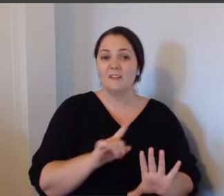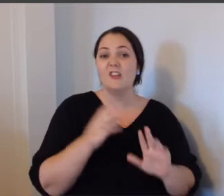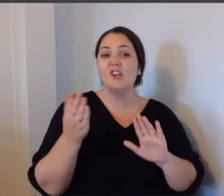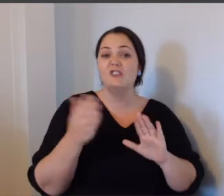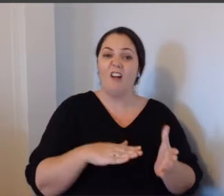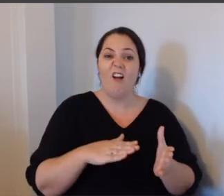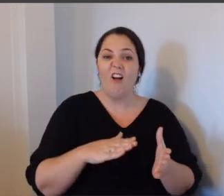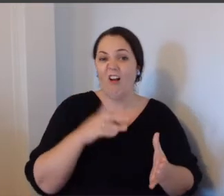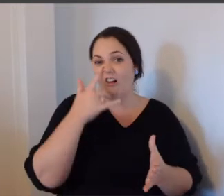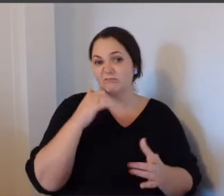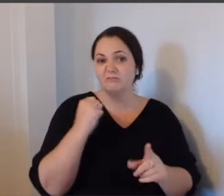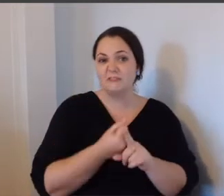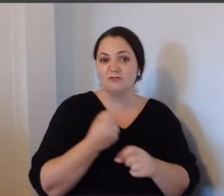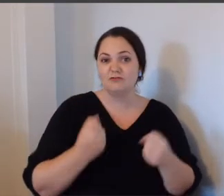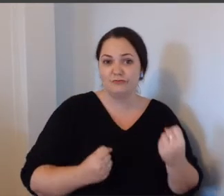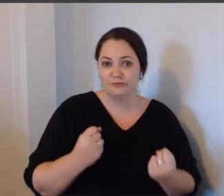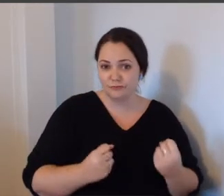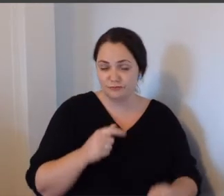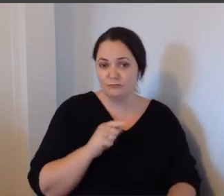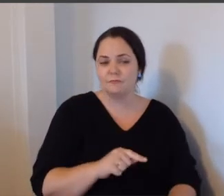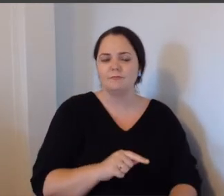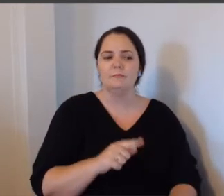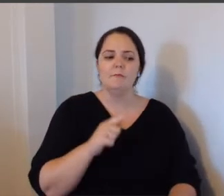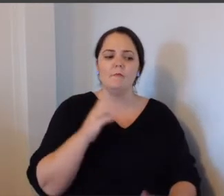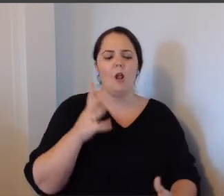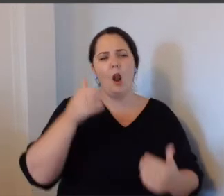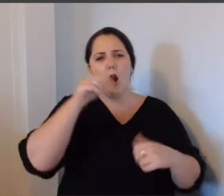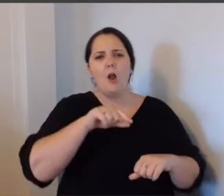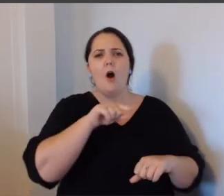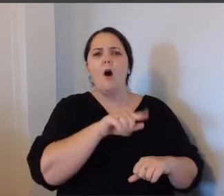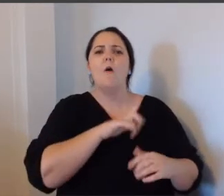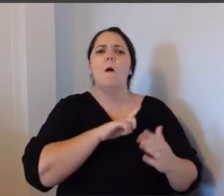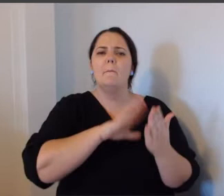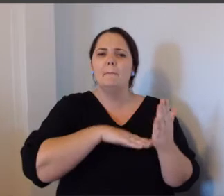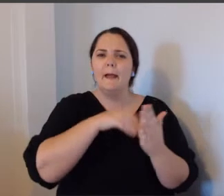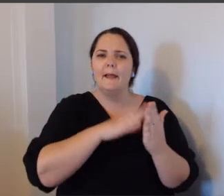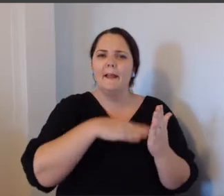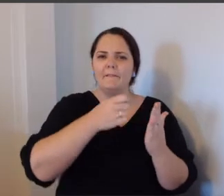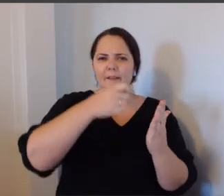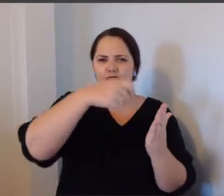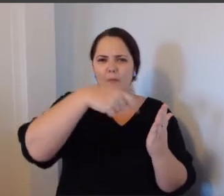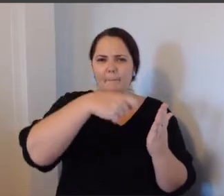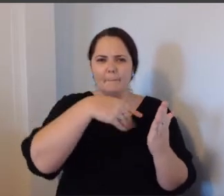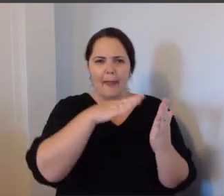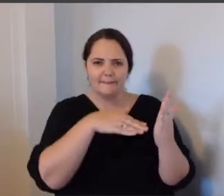in a car crash. Now, while he is revered for his abstract drip paintings, Pollock also wrestled with